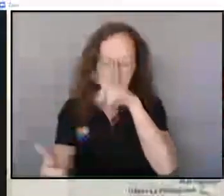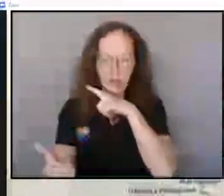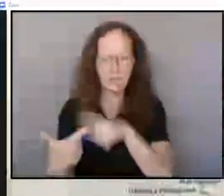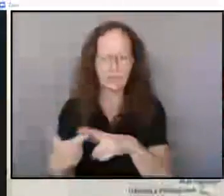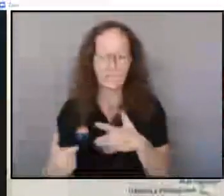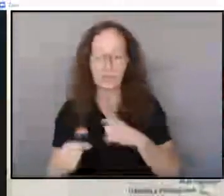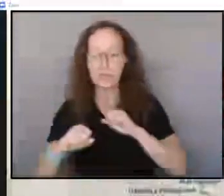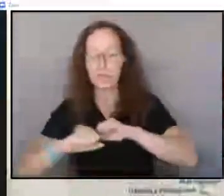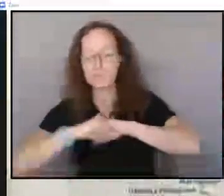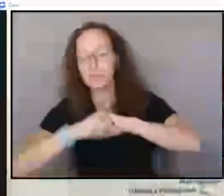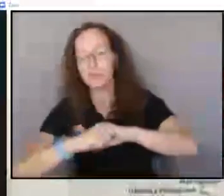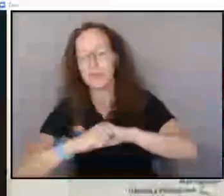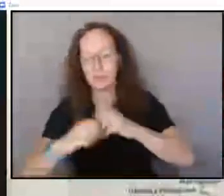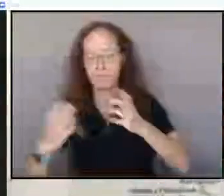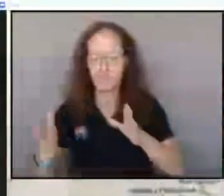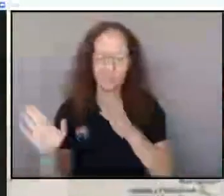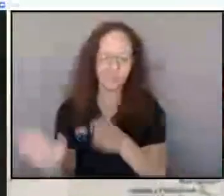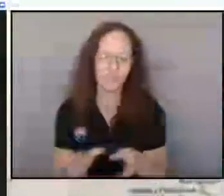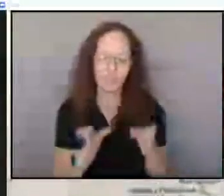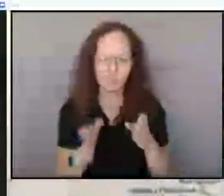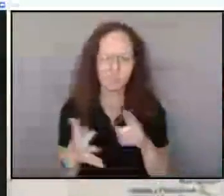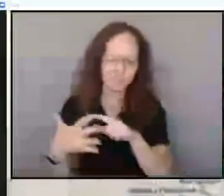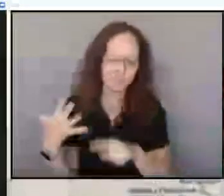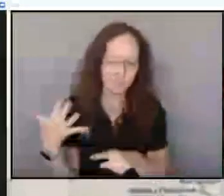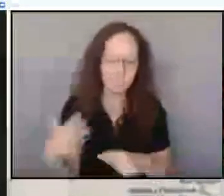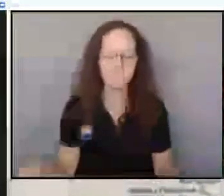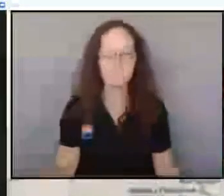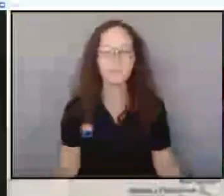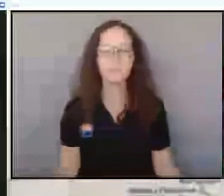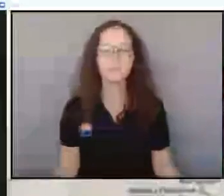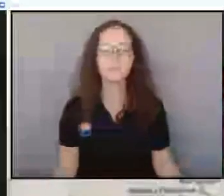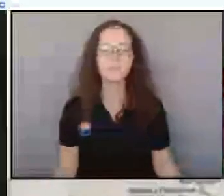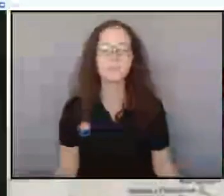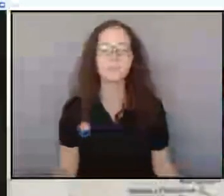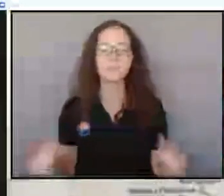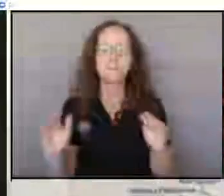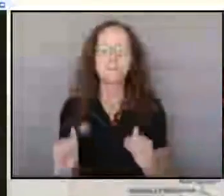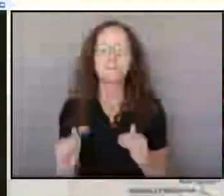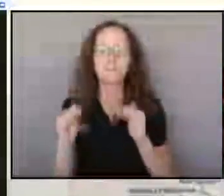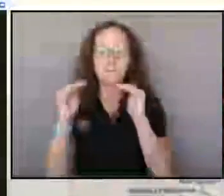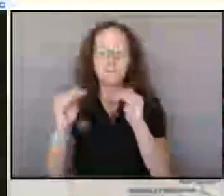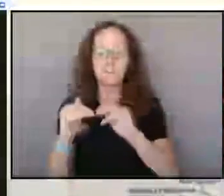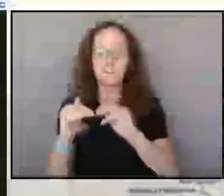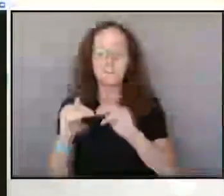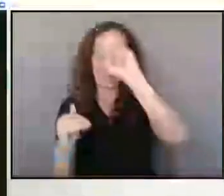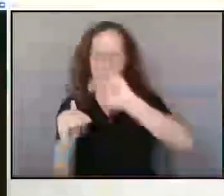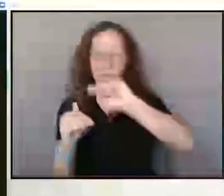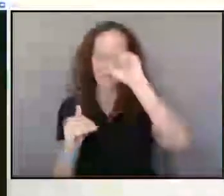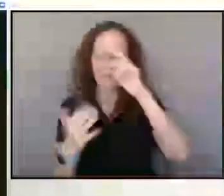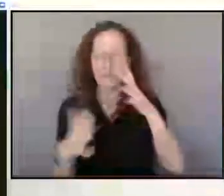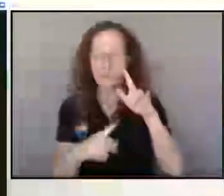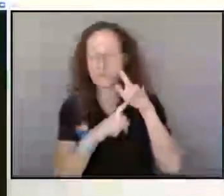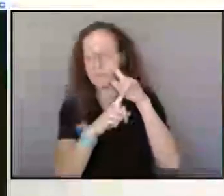WE FEEL LIKE WE CAN PROTECT THE ONES WE PREPPED. MOVING TO THE NORTH, WE DID HAVE A FLIGHT TODAY, WE'VE